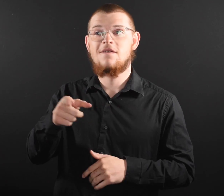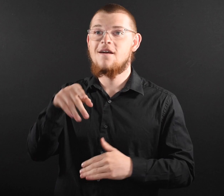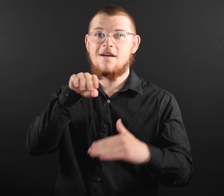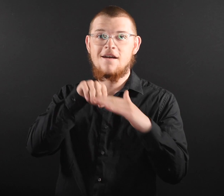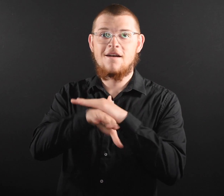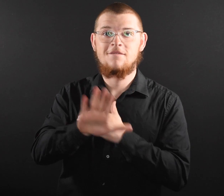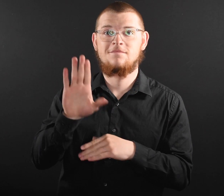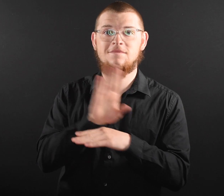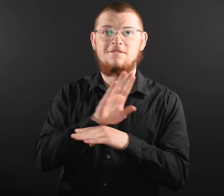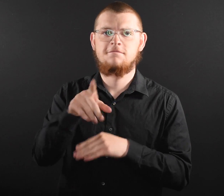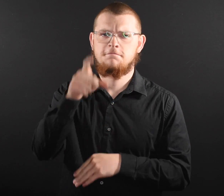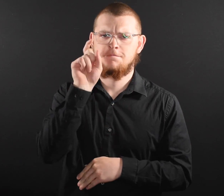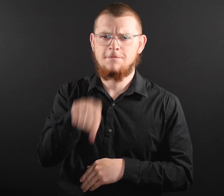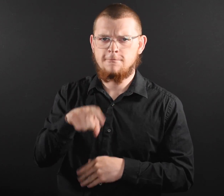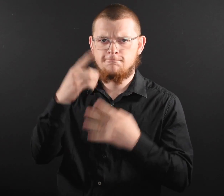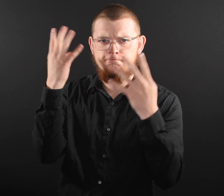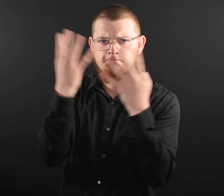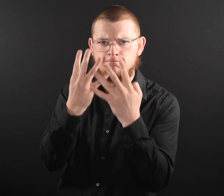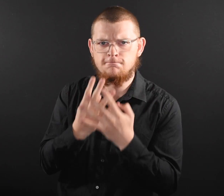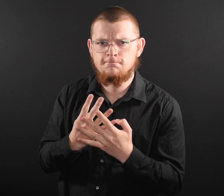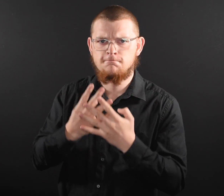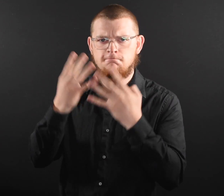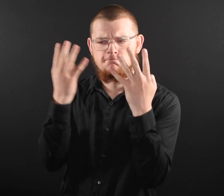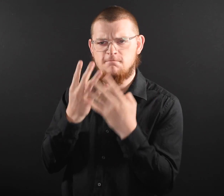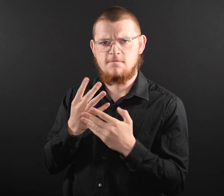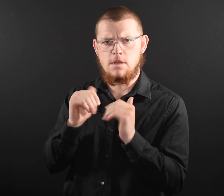You must screen all employees before they enter your business.